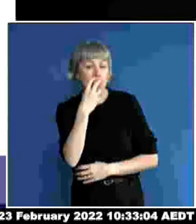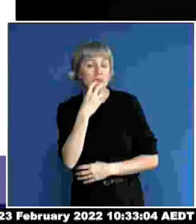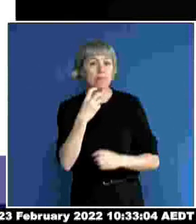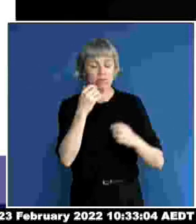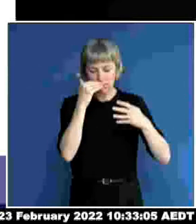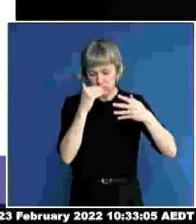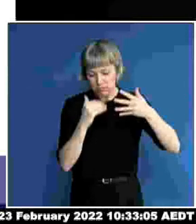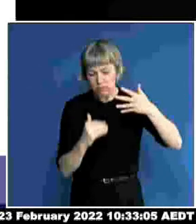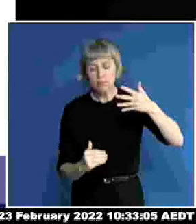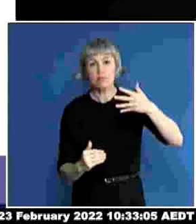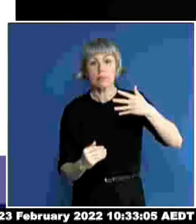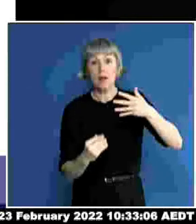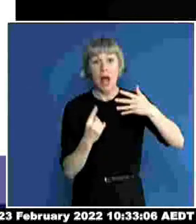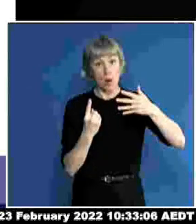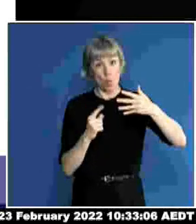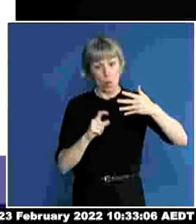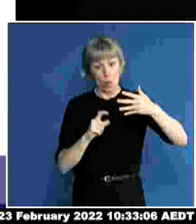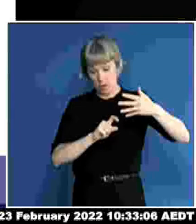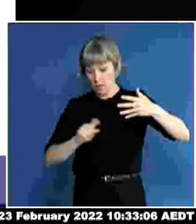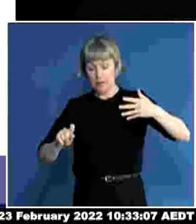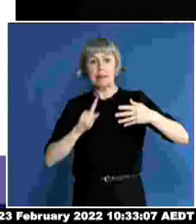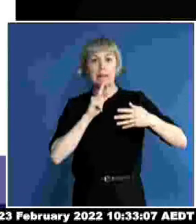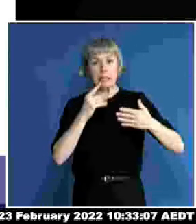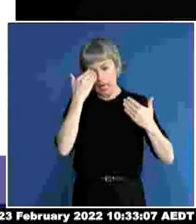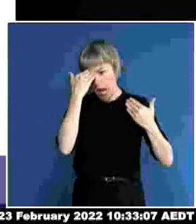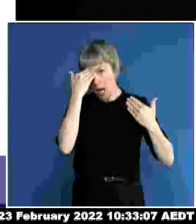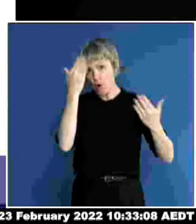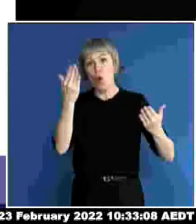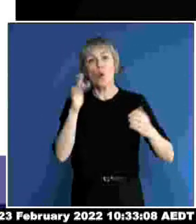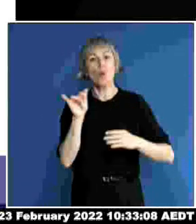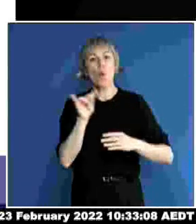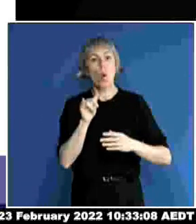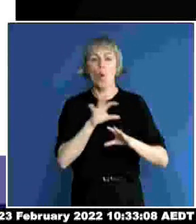or not stated. But you will see, Commissioners, that the majority of